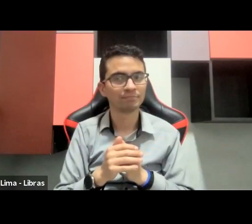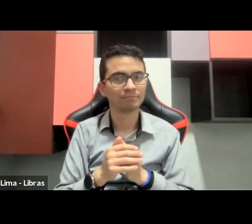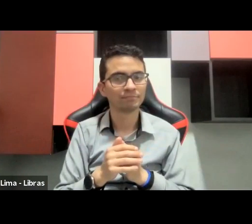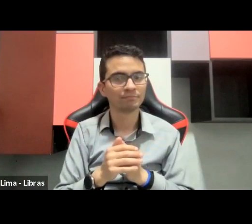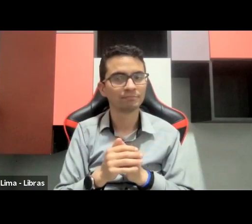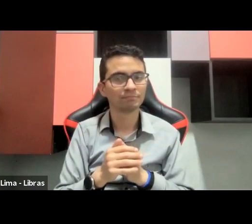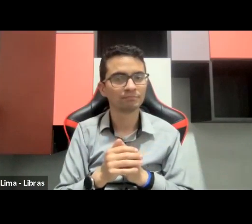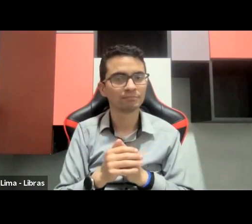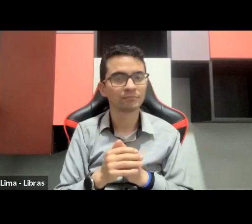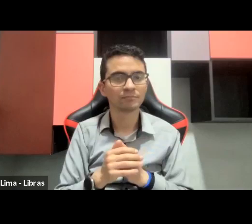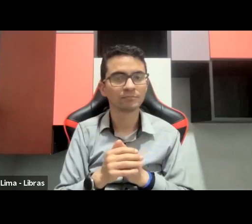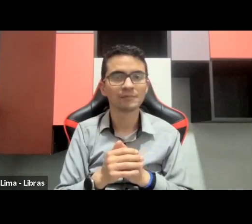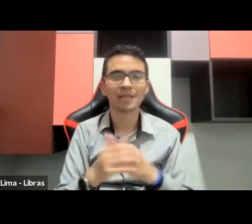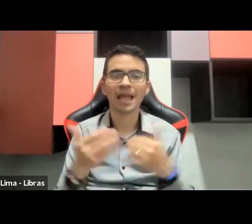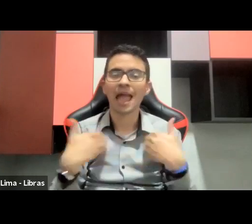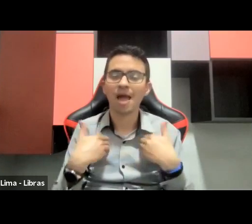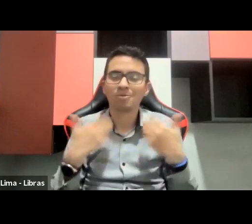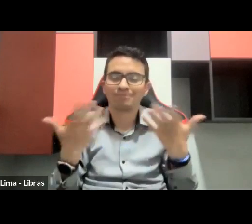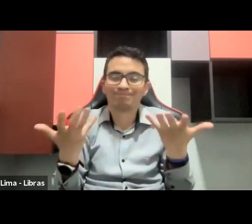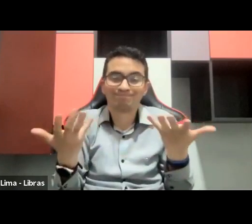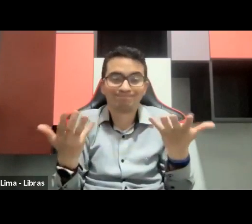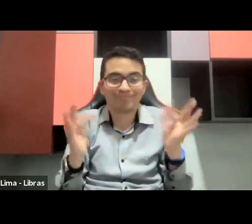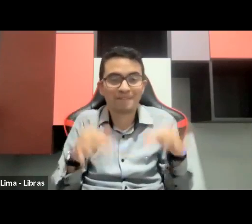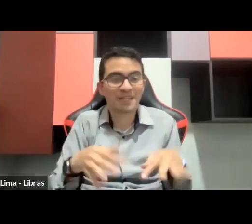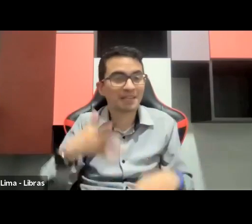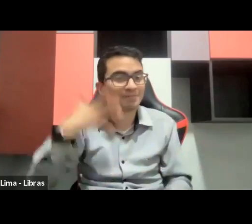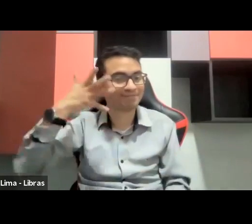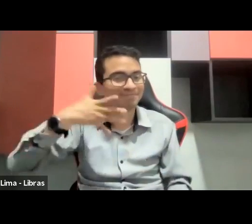Okay, up. This. This was what I. This was what I